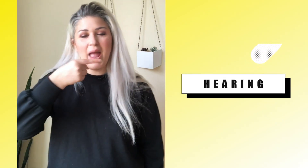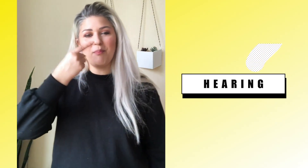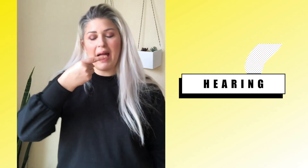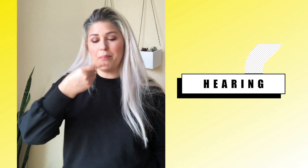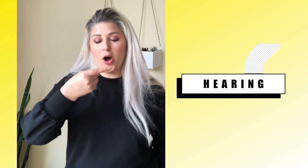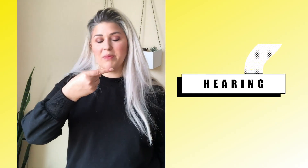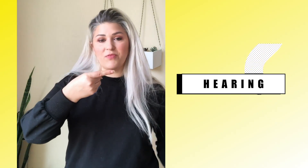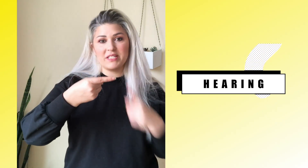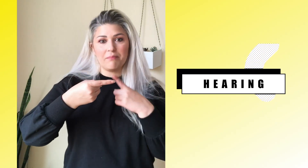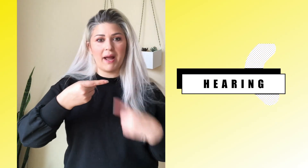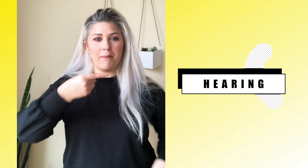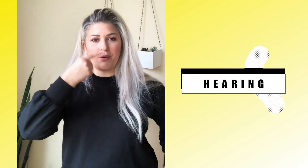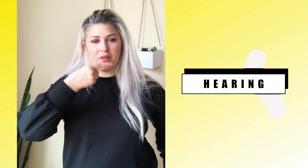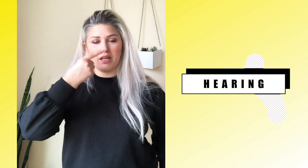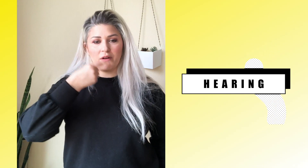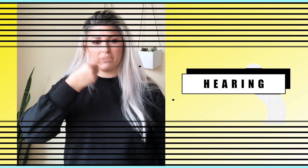and my Palm is facing my mouth hearing.